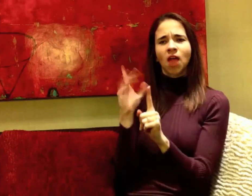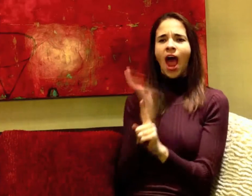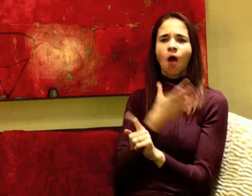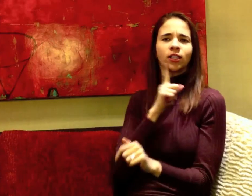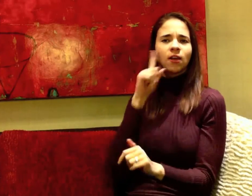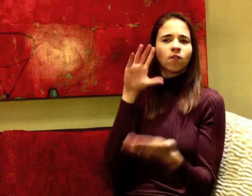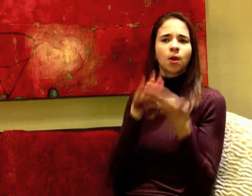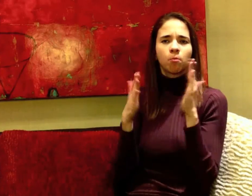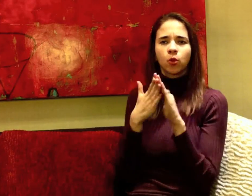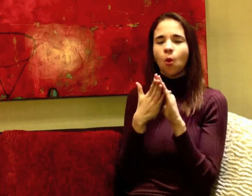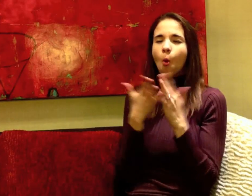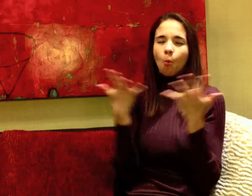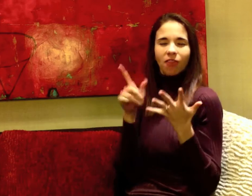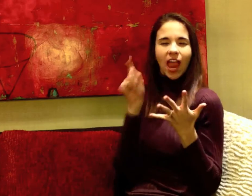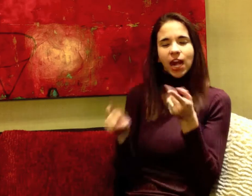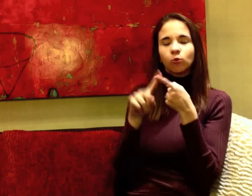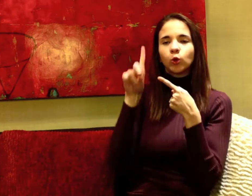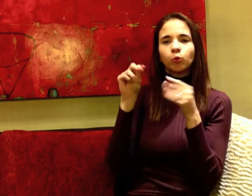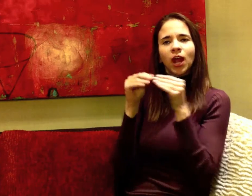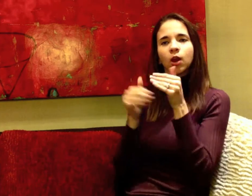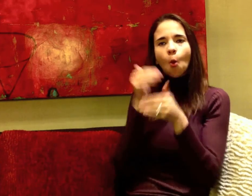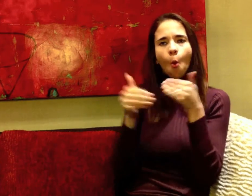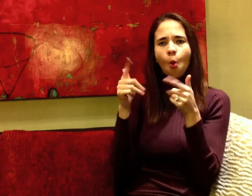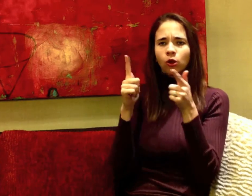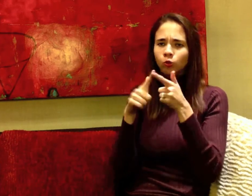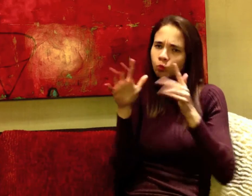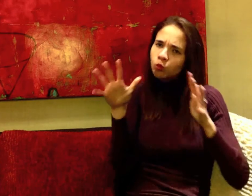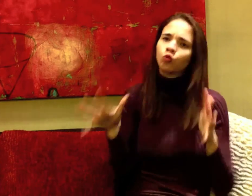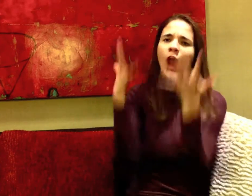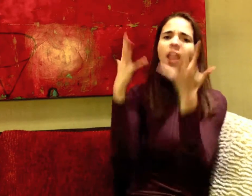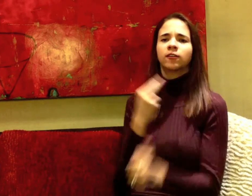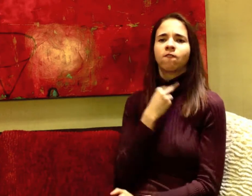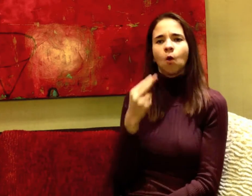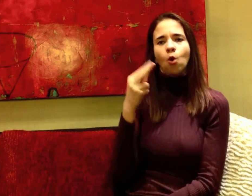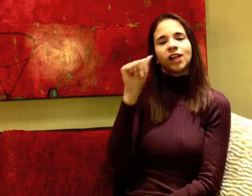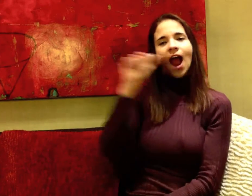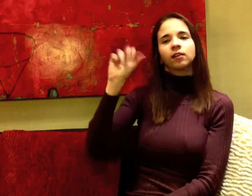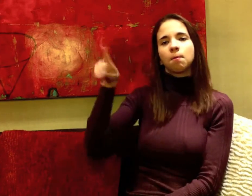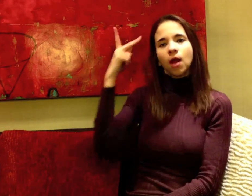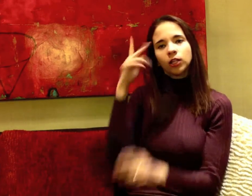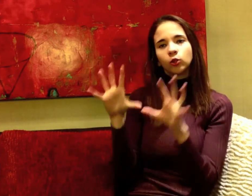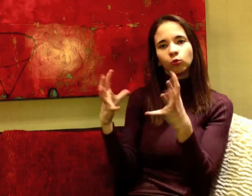What is it we, the Deaf community, need to do in order to raise our voice as a political group?